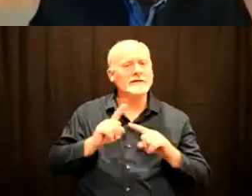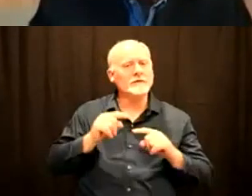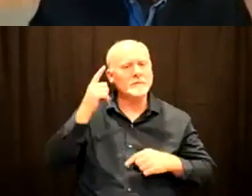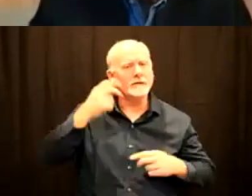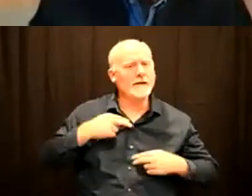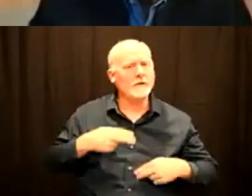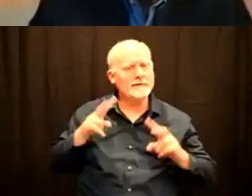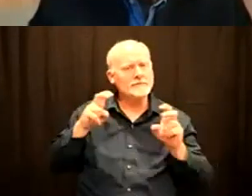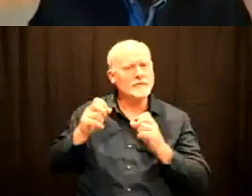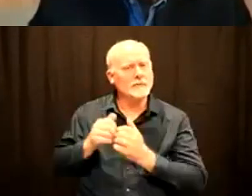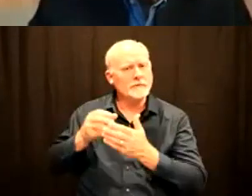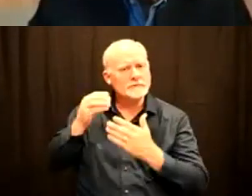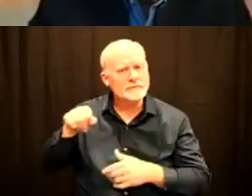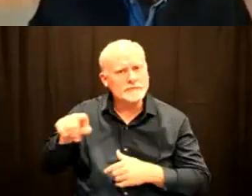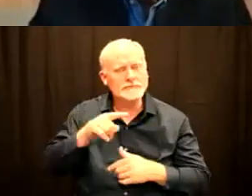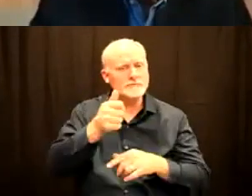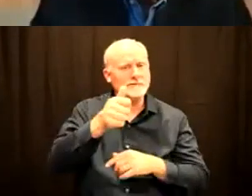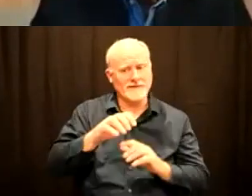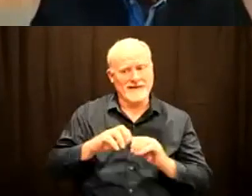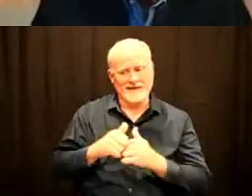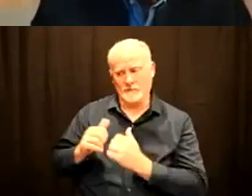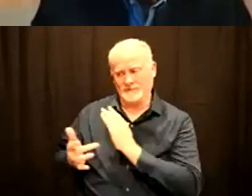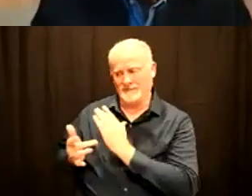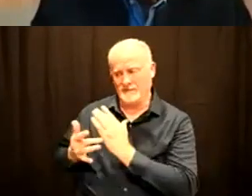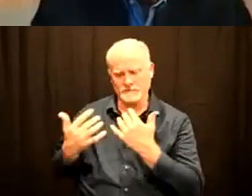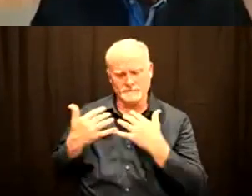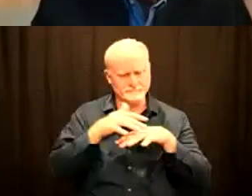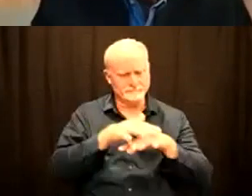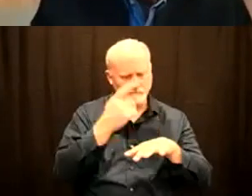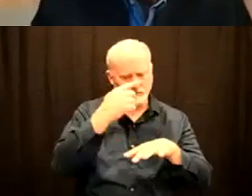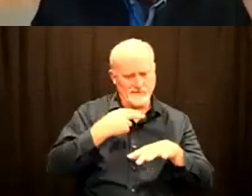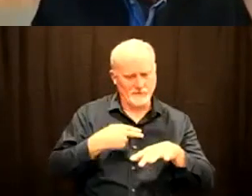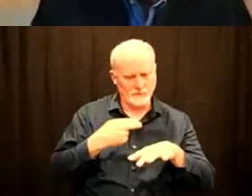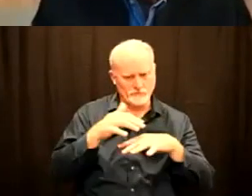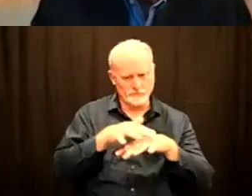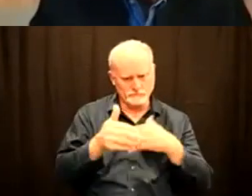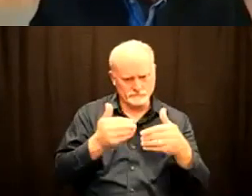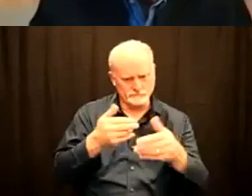about how we integrate technology and mental health issues with pam costan and scott phillips